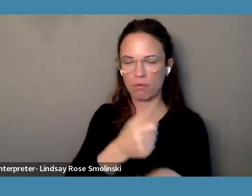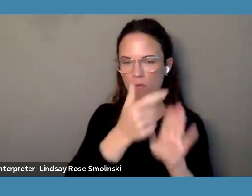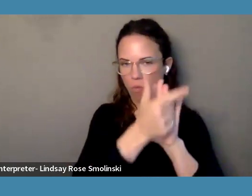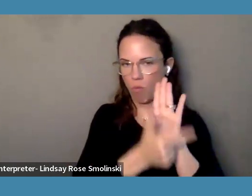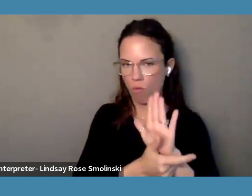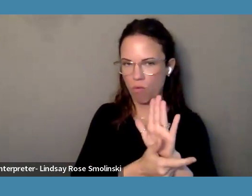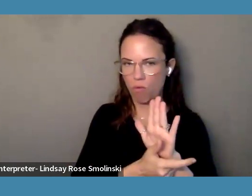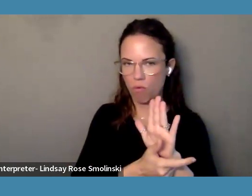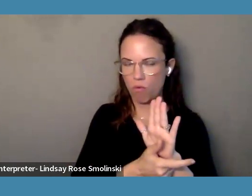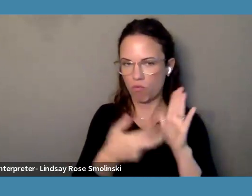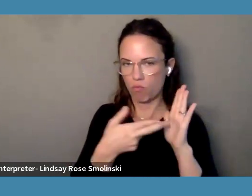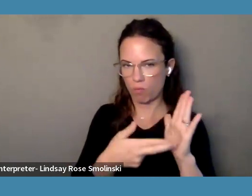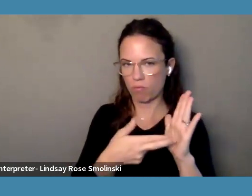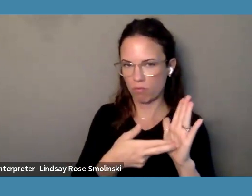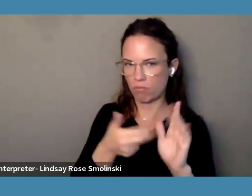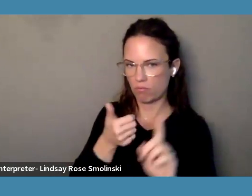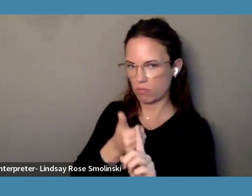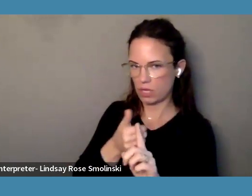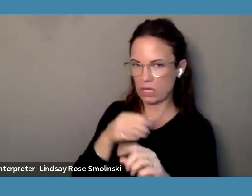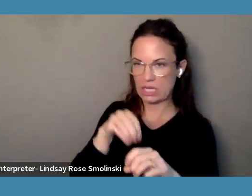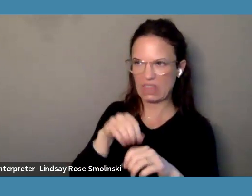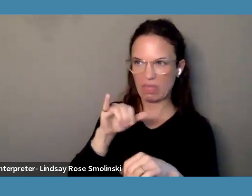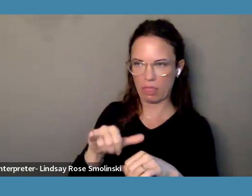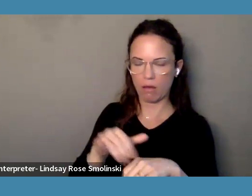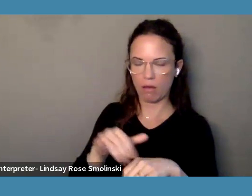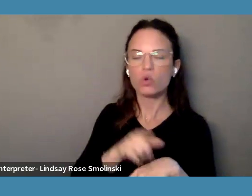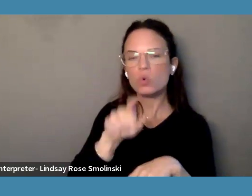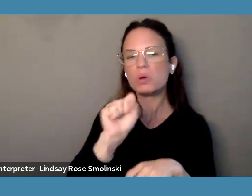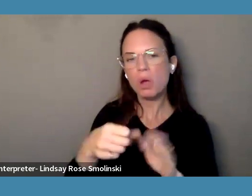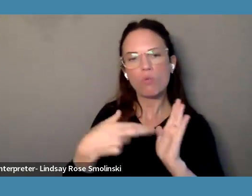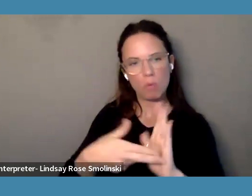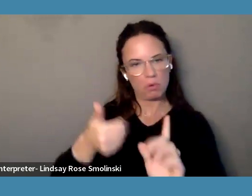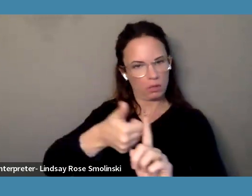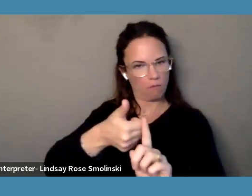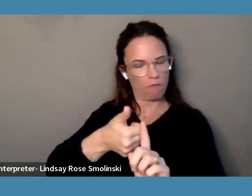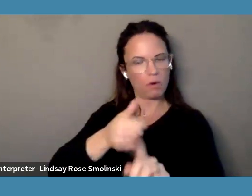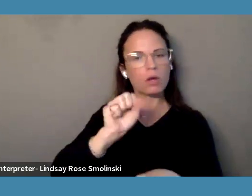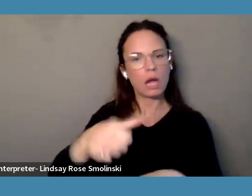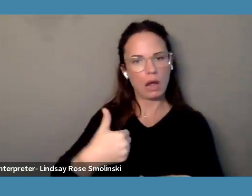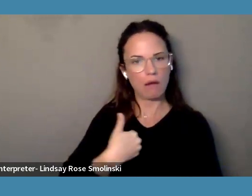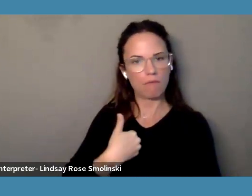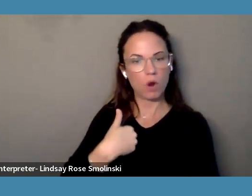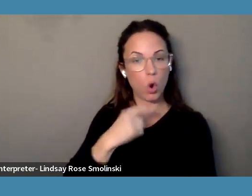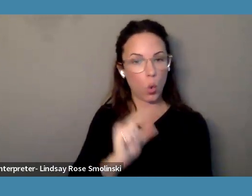representing you in a fair hearing. You can represent yourself. You can have a qualified representative